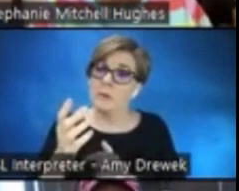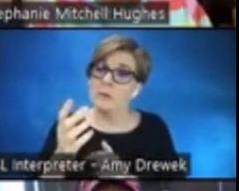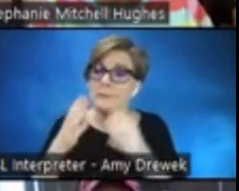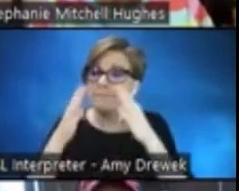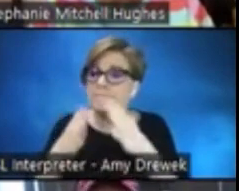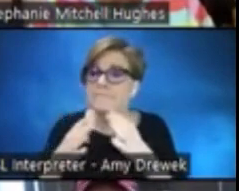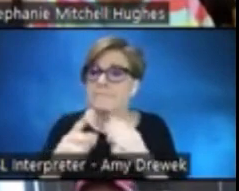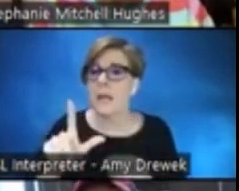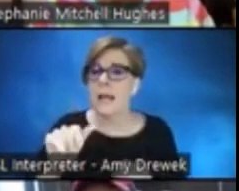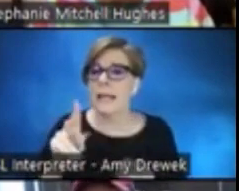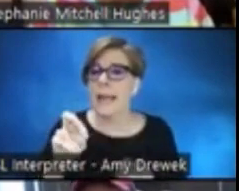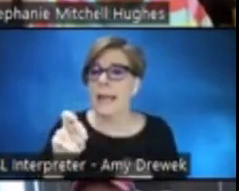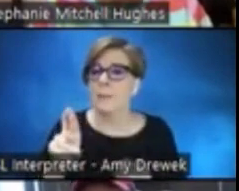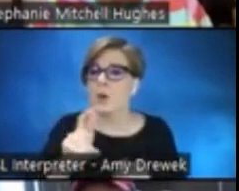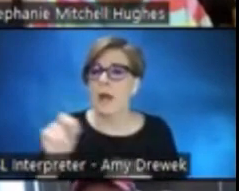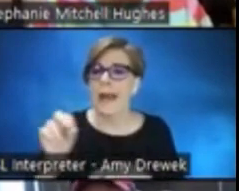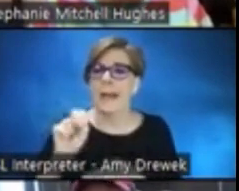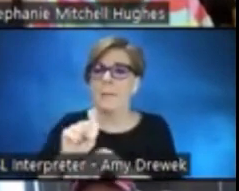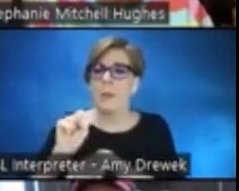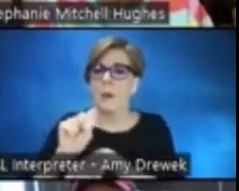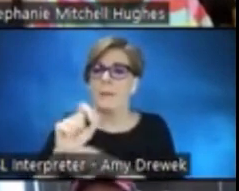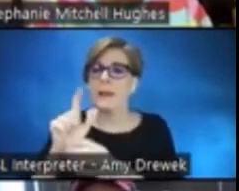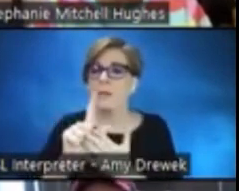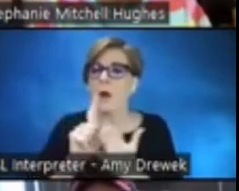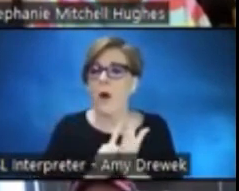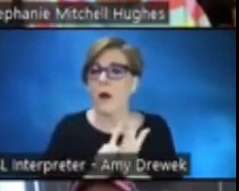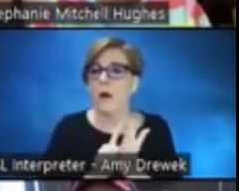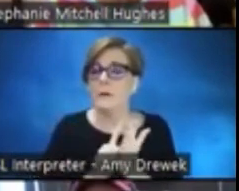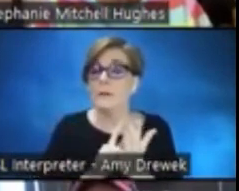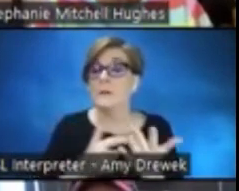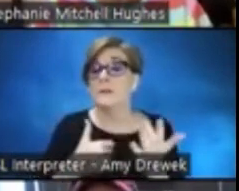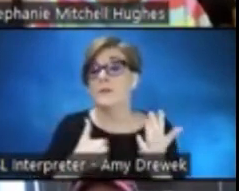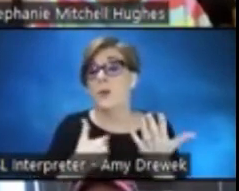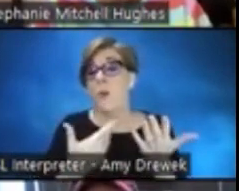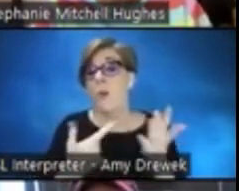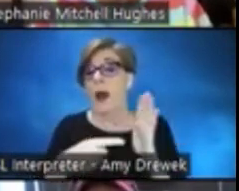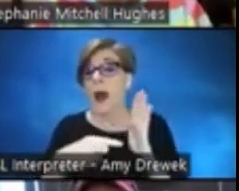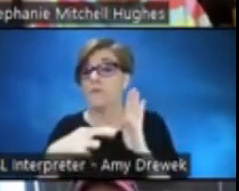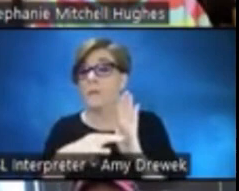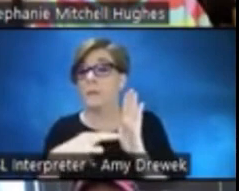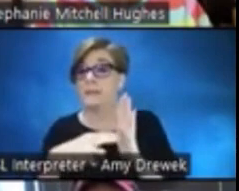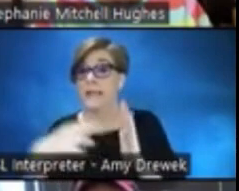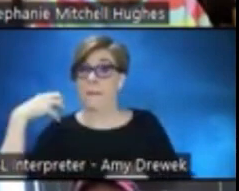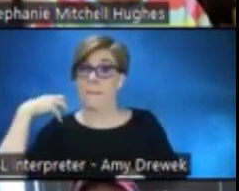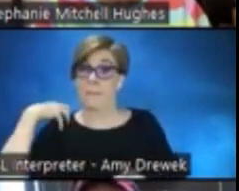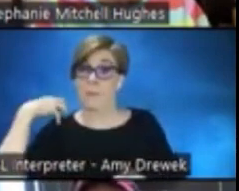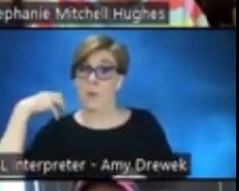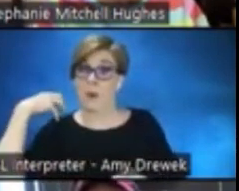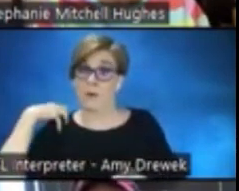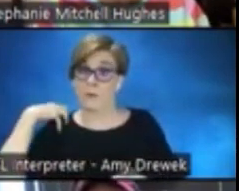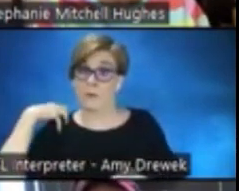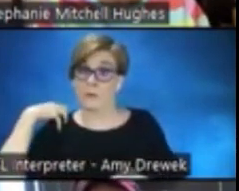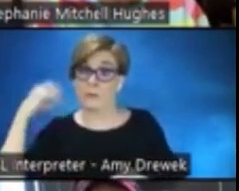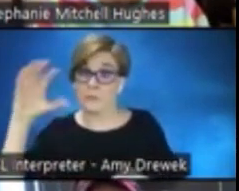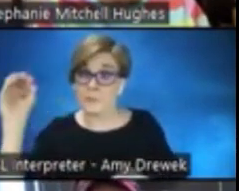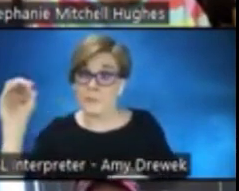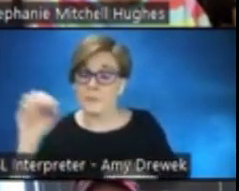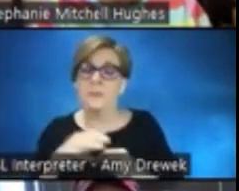EMPLOYMENT LAW. I REPRESENT EMPLOYERS AND GIVE ADVICE AND DEAL